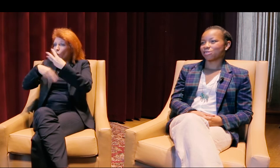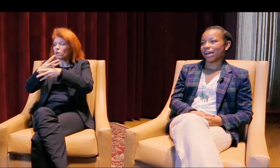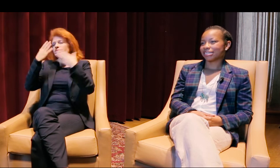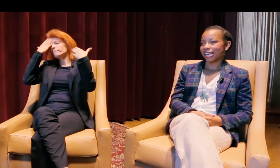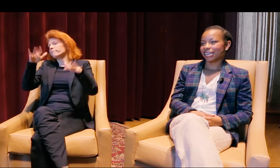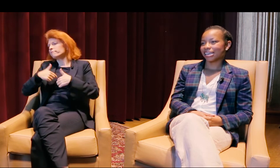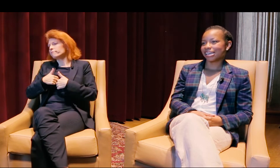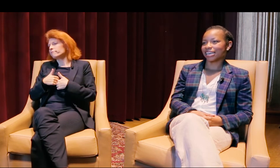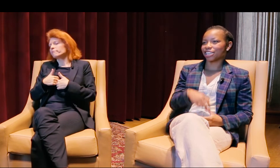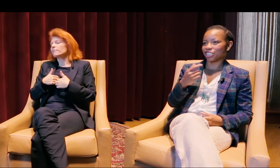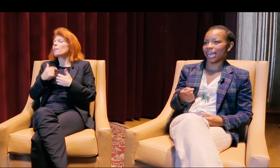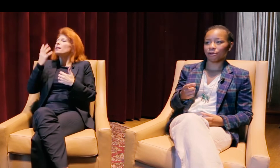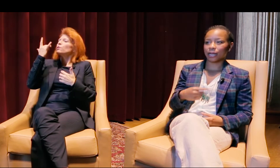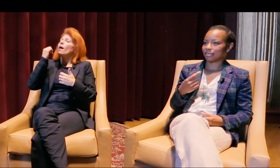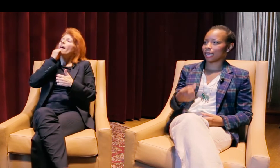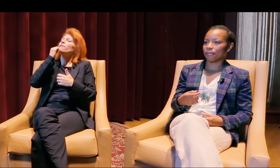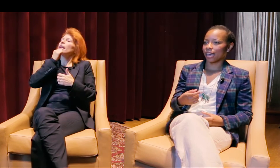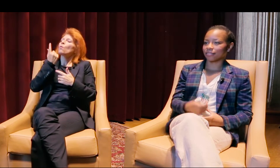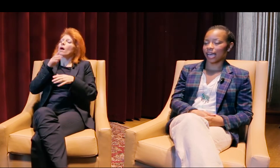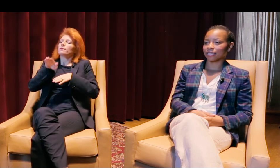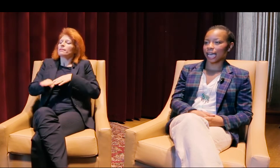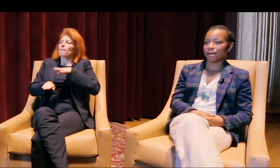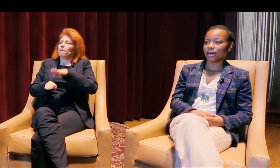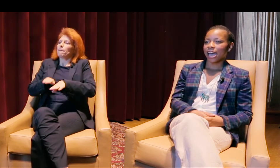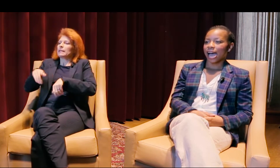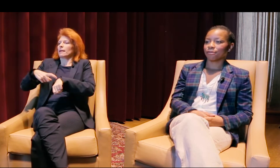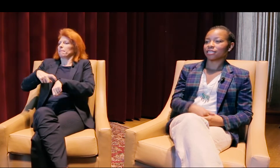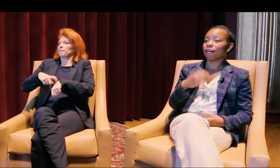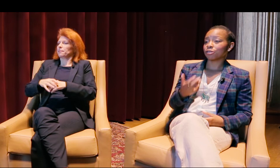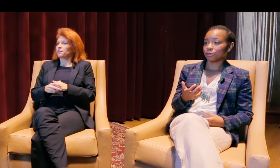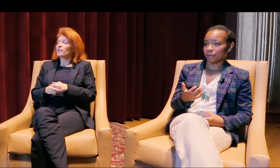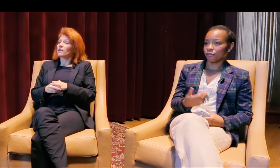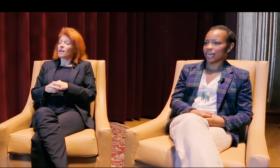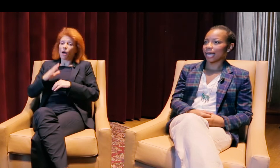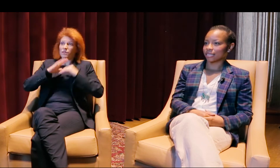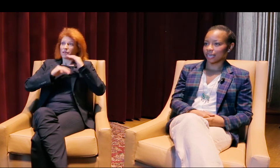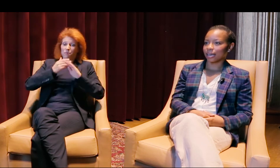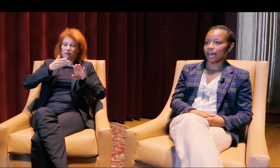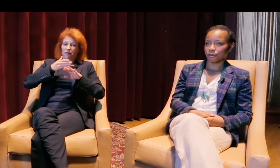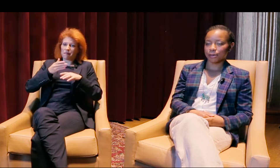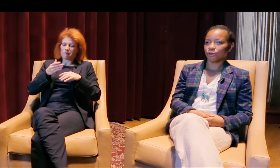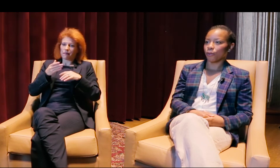and that's why I take each day one step at a time. I was comfortable before in asking other people,